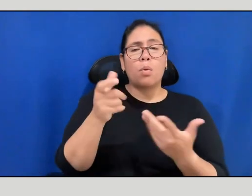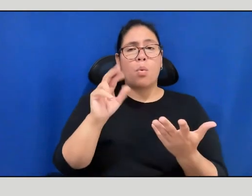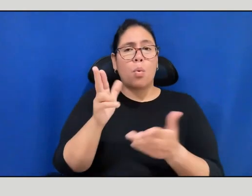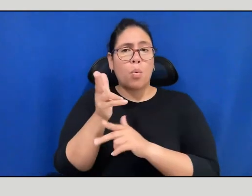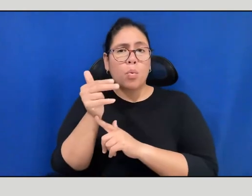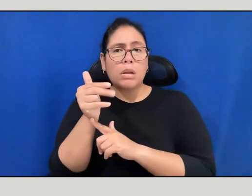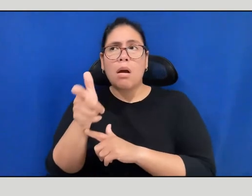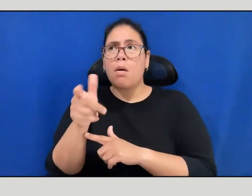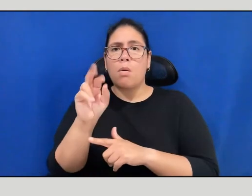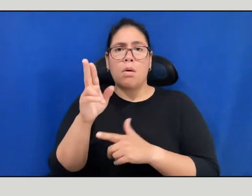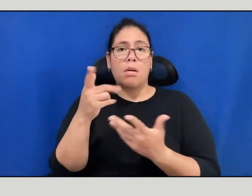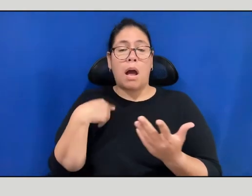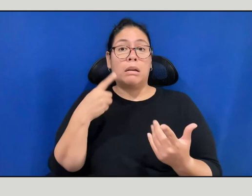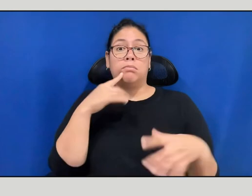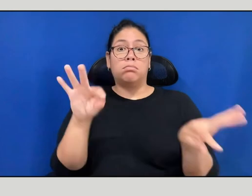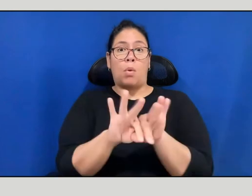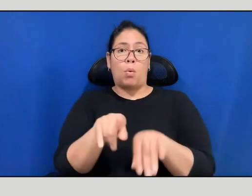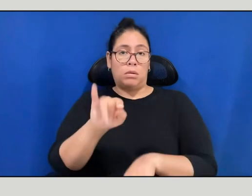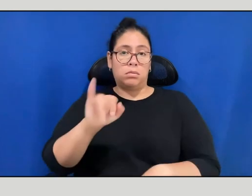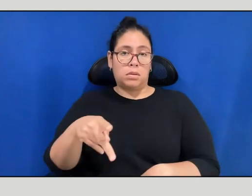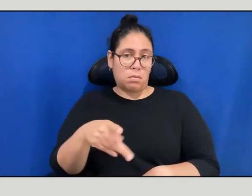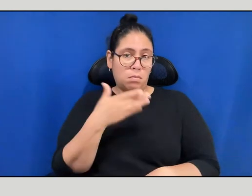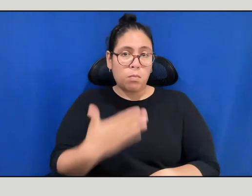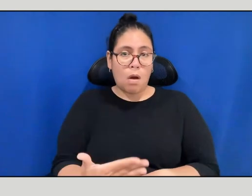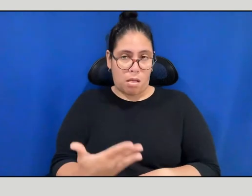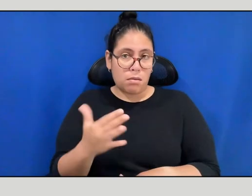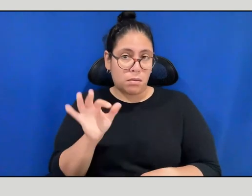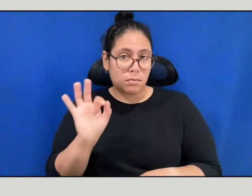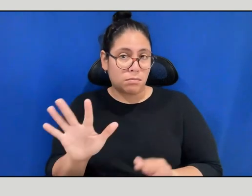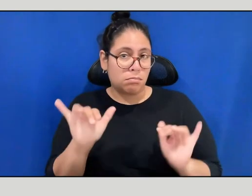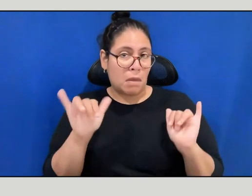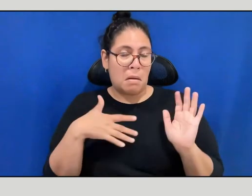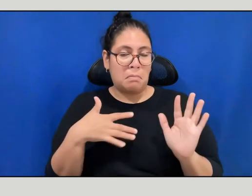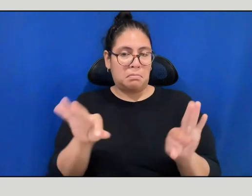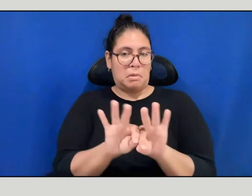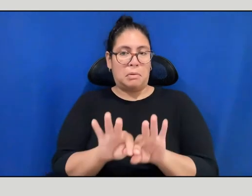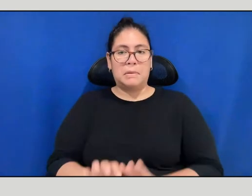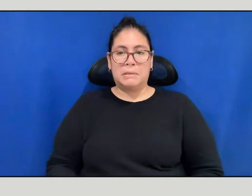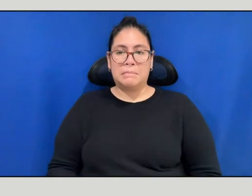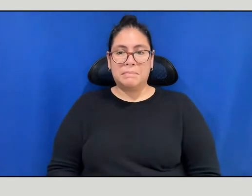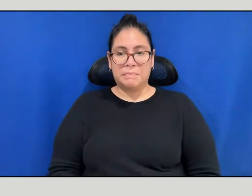That's what I say. So we've gone over,